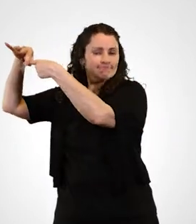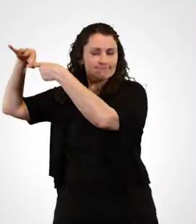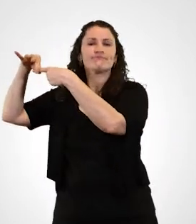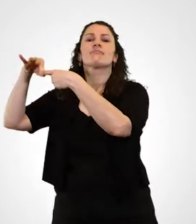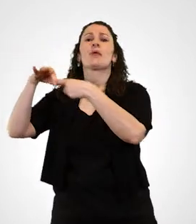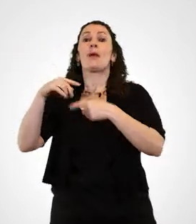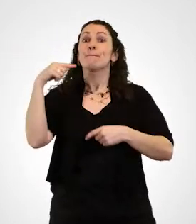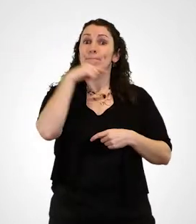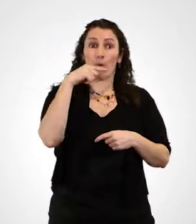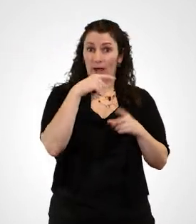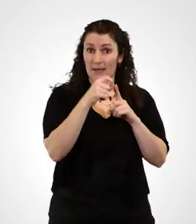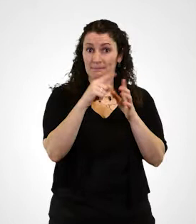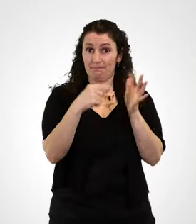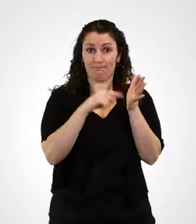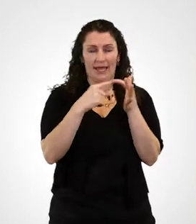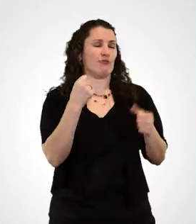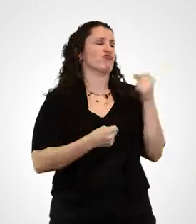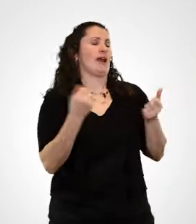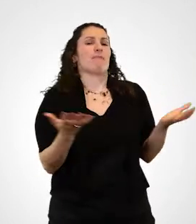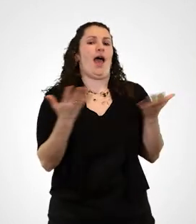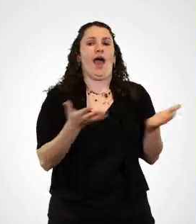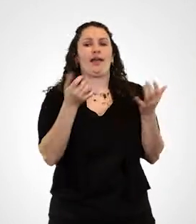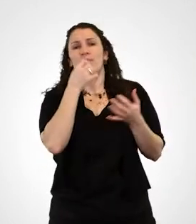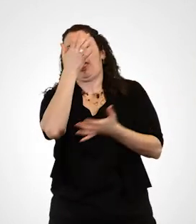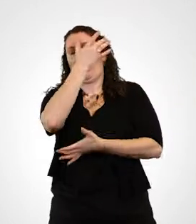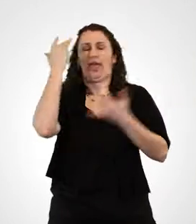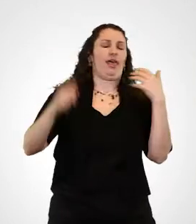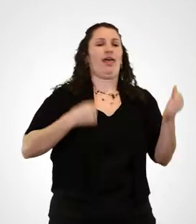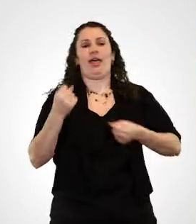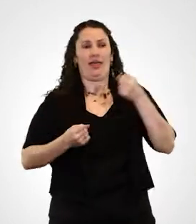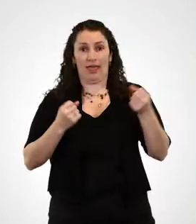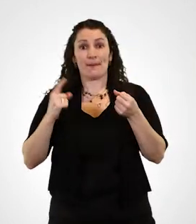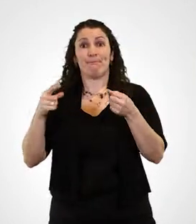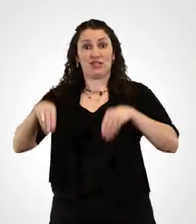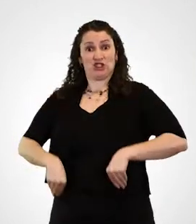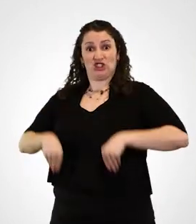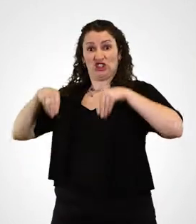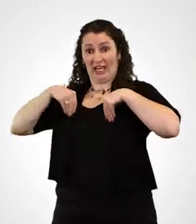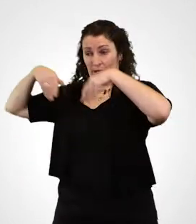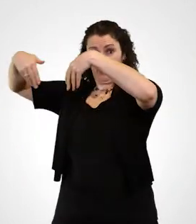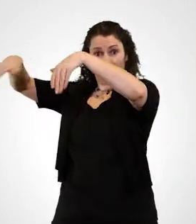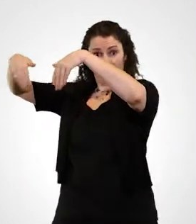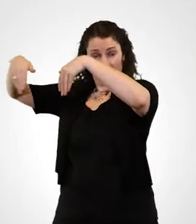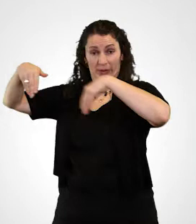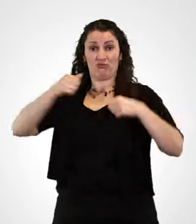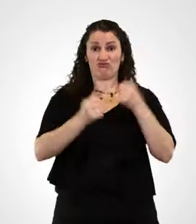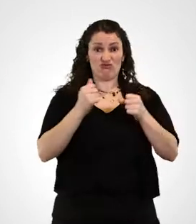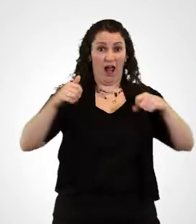to what he's doing and he runs into the sheet. And so the sheet covers Pete and when he runs up to Kate and Sue,